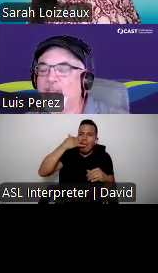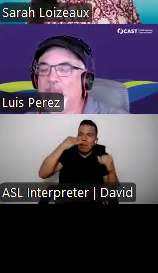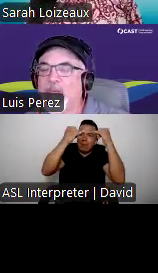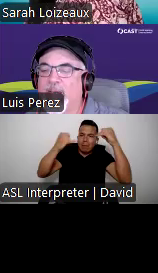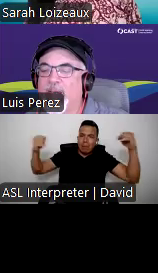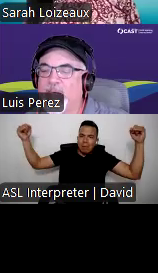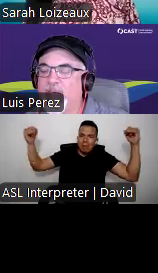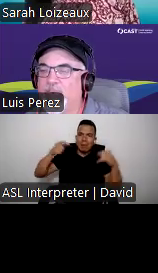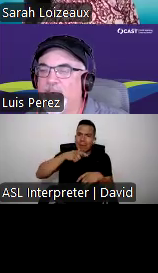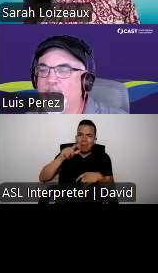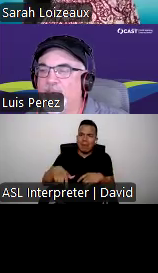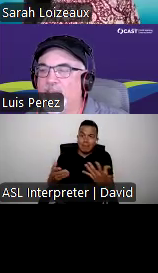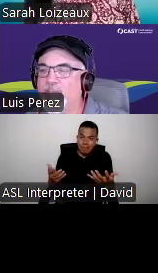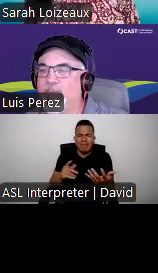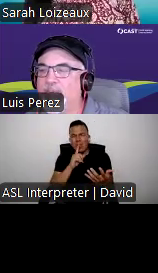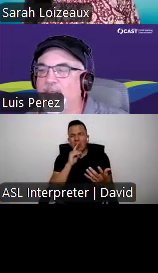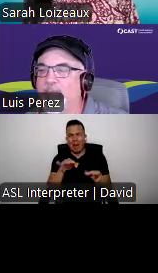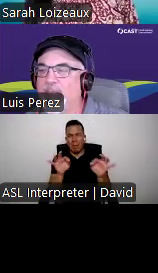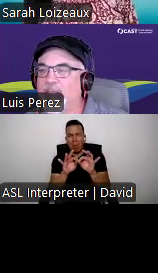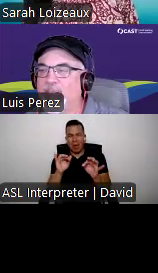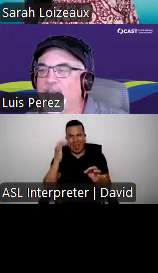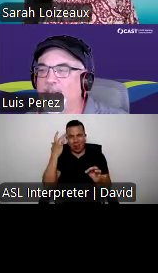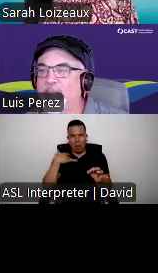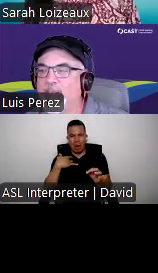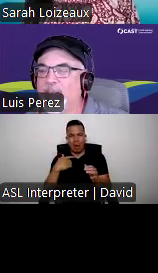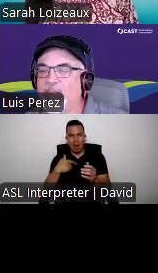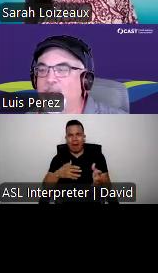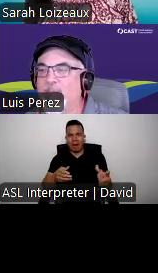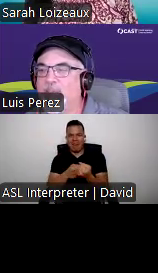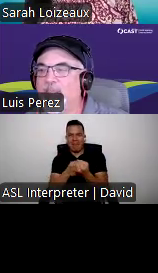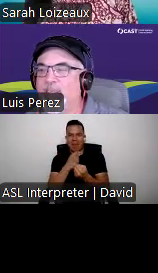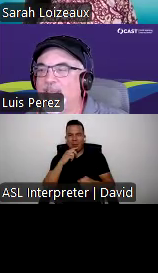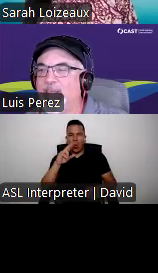this is why I advocate for Universal Design for Learning, because things are changing so rapidly.